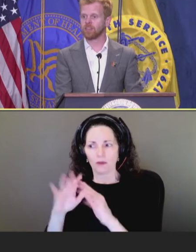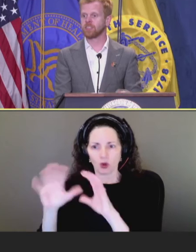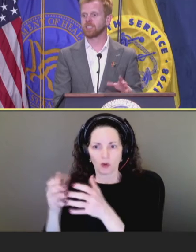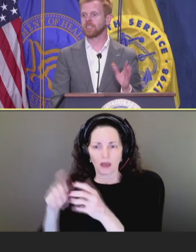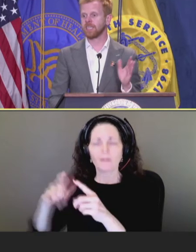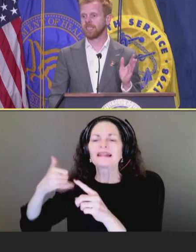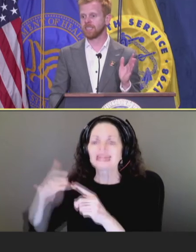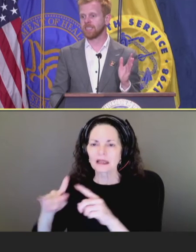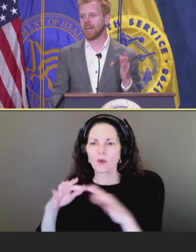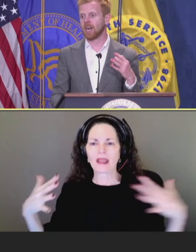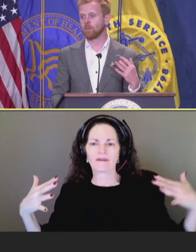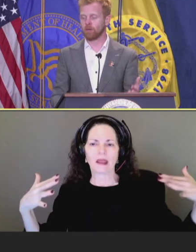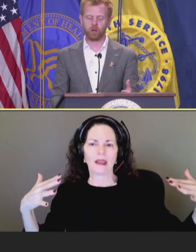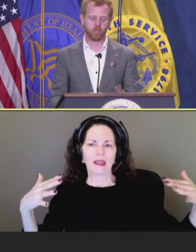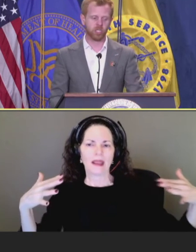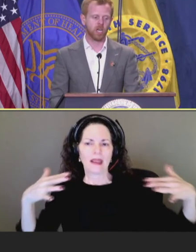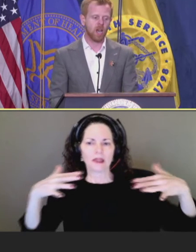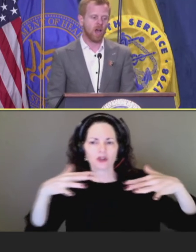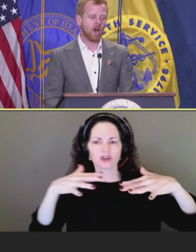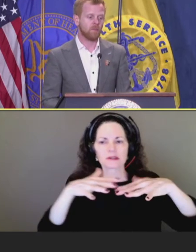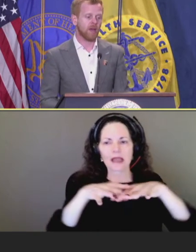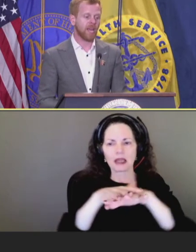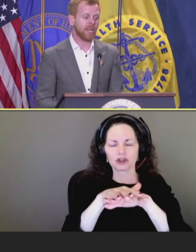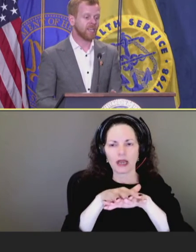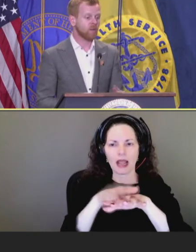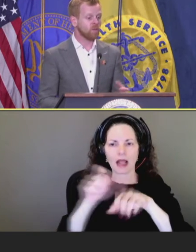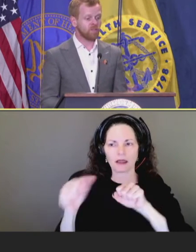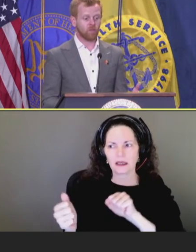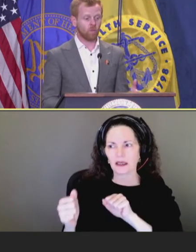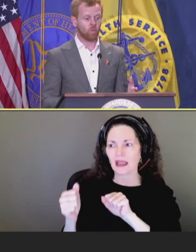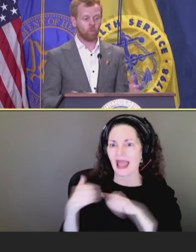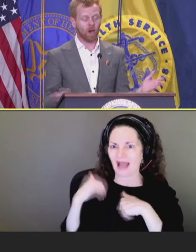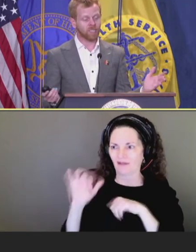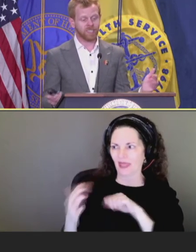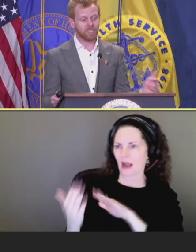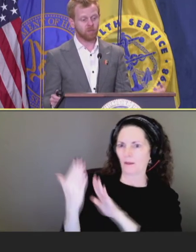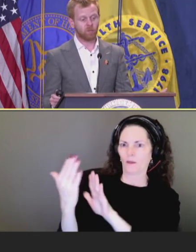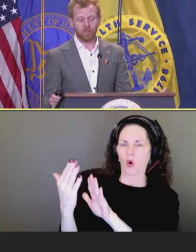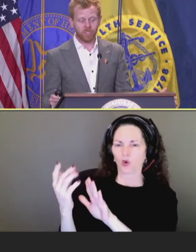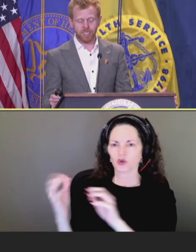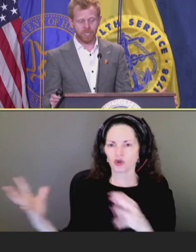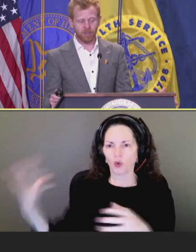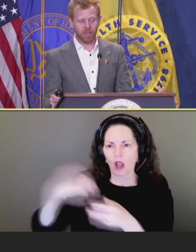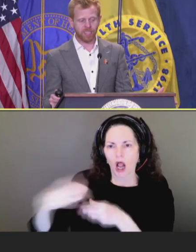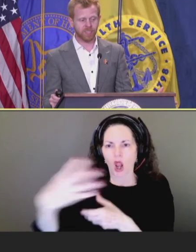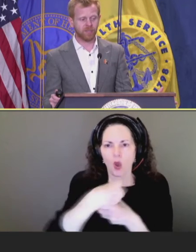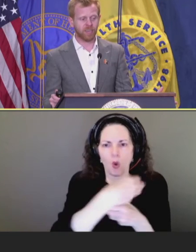there still is that approach. And we've -- honestly, whenever D.C. Health has an event,